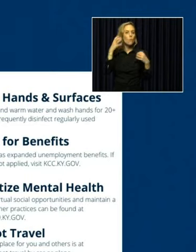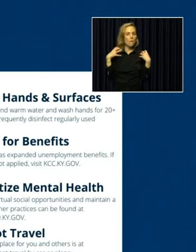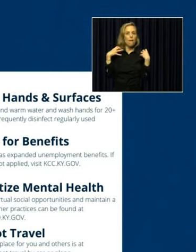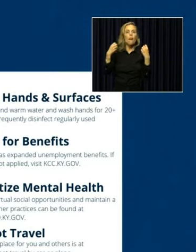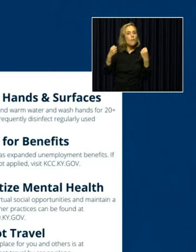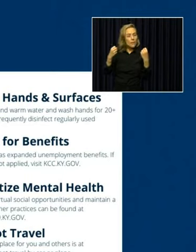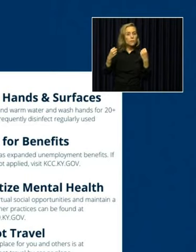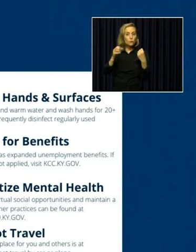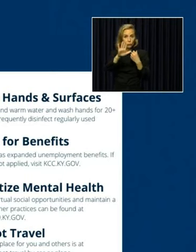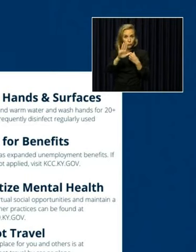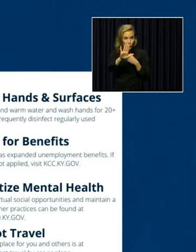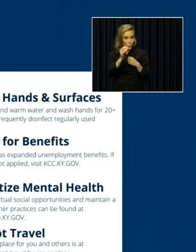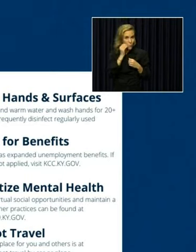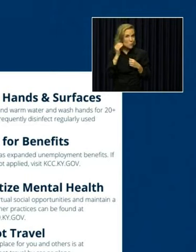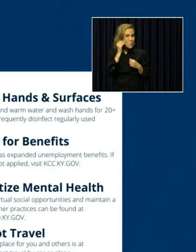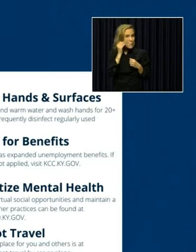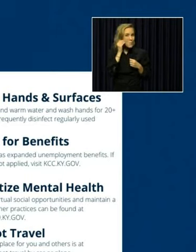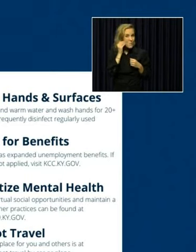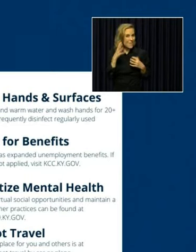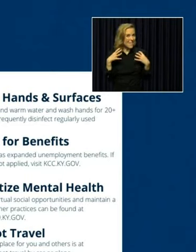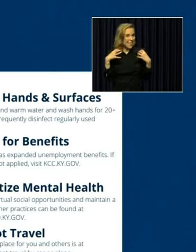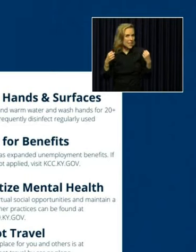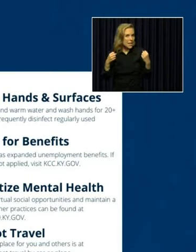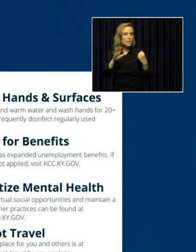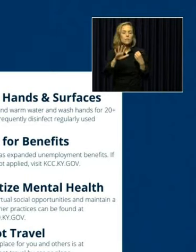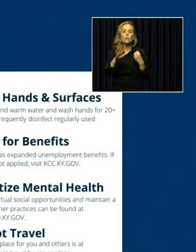COME BACK AT A LATER TIME.